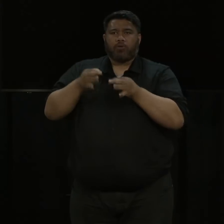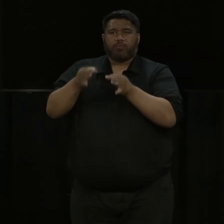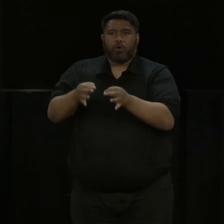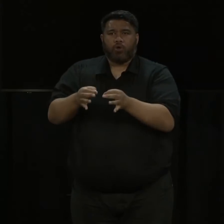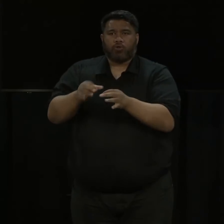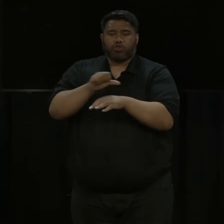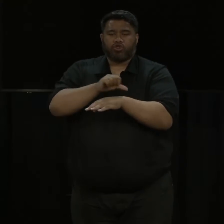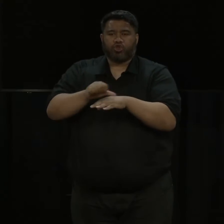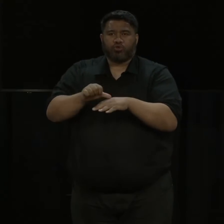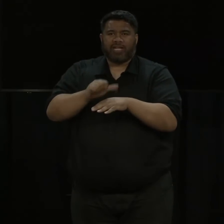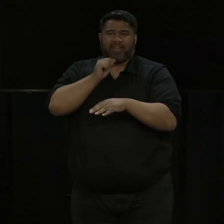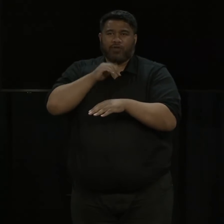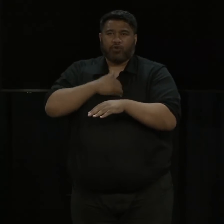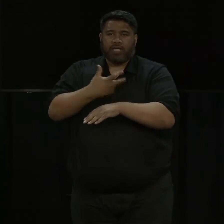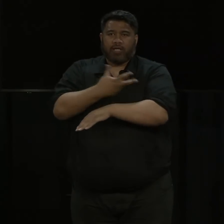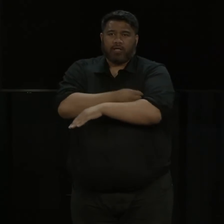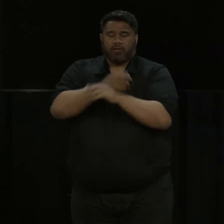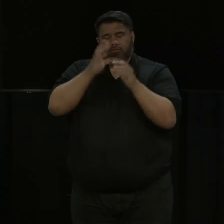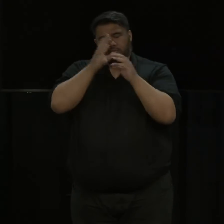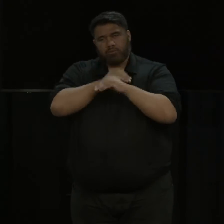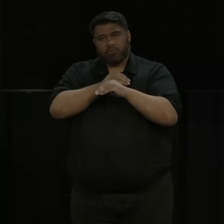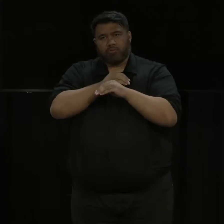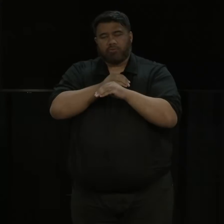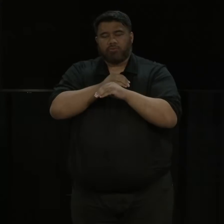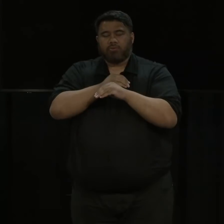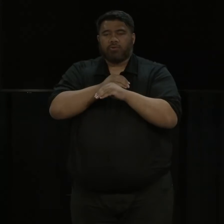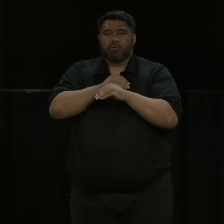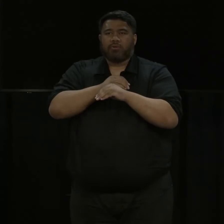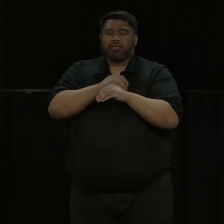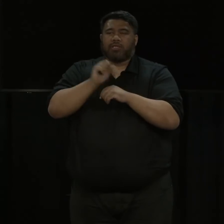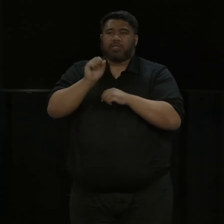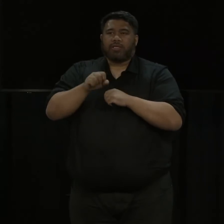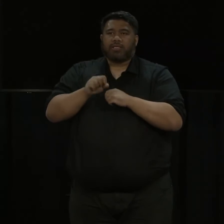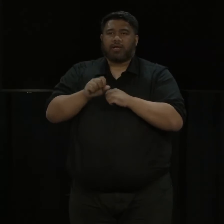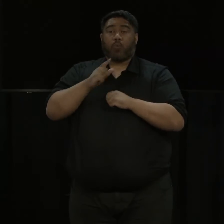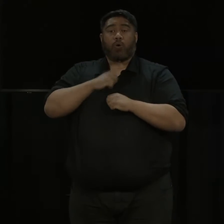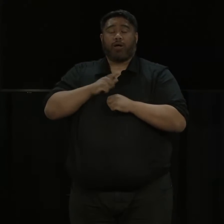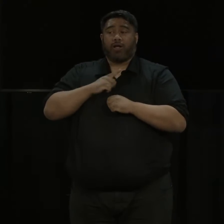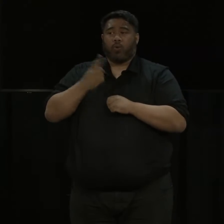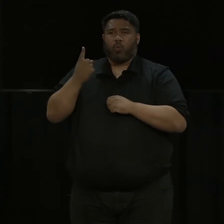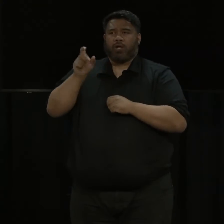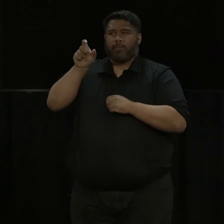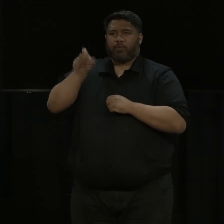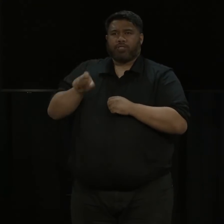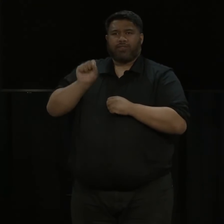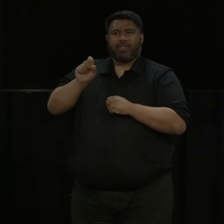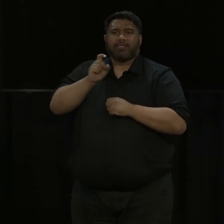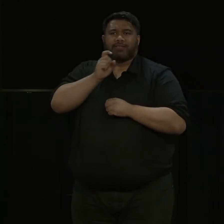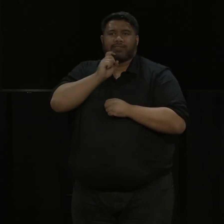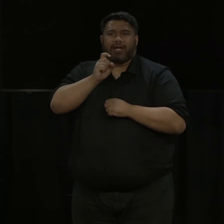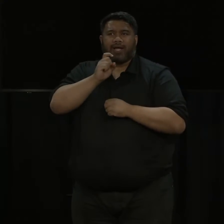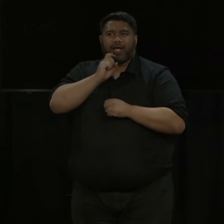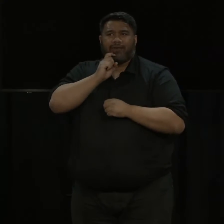I am aware at Kaitaia hospital they have had to for a